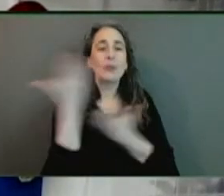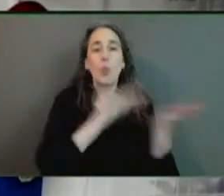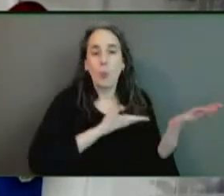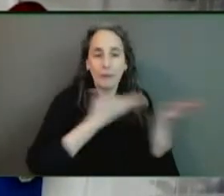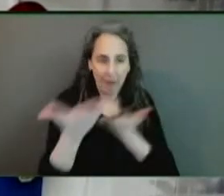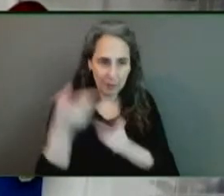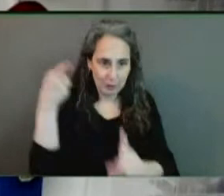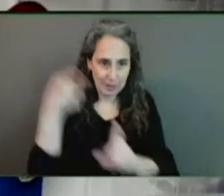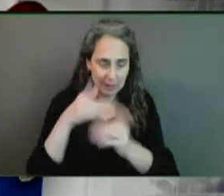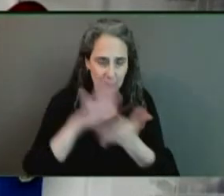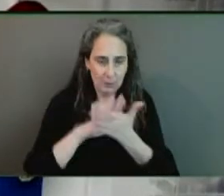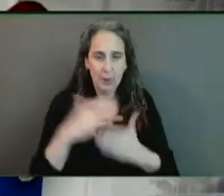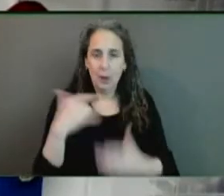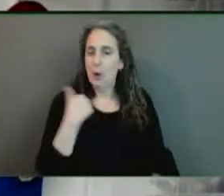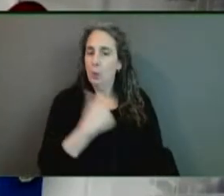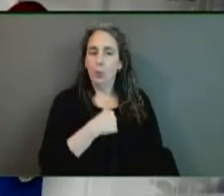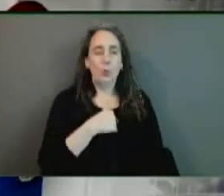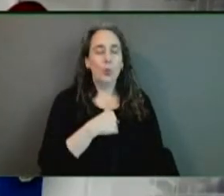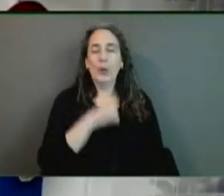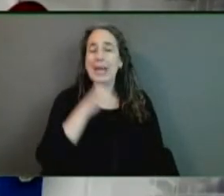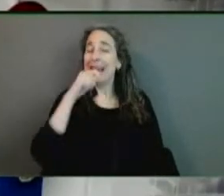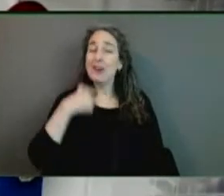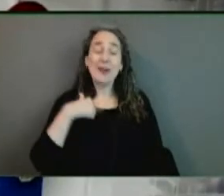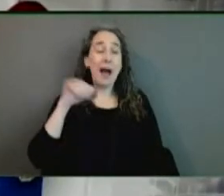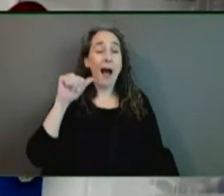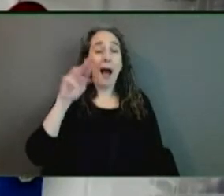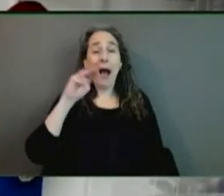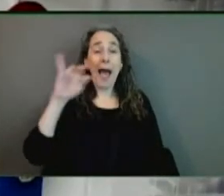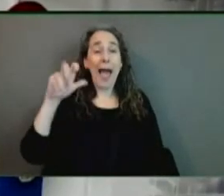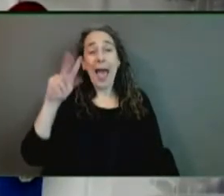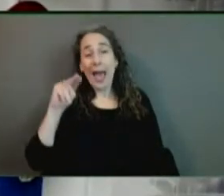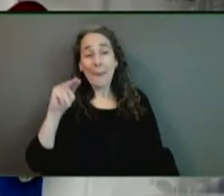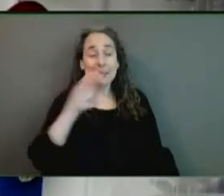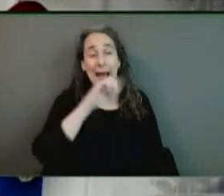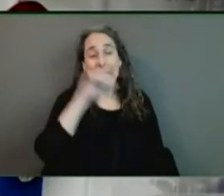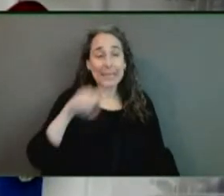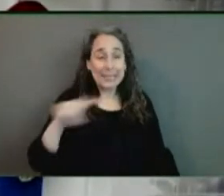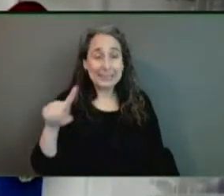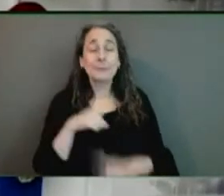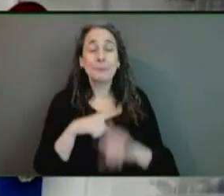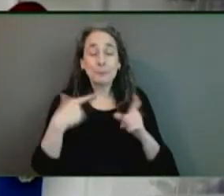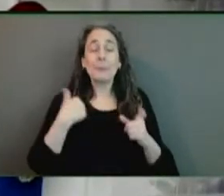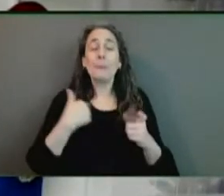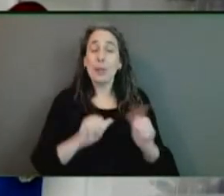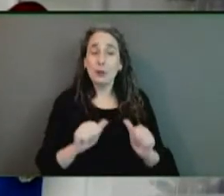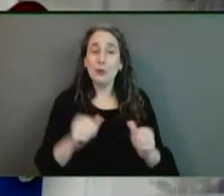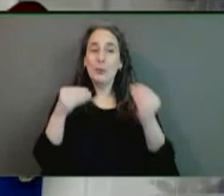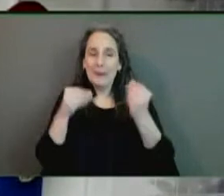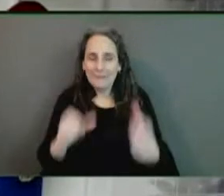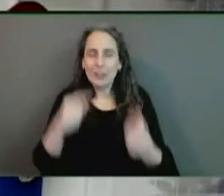the same day. Or next day services. You know, we are not